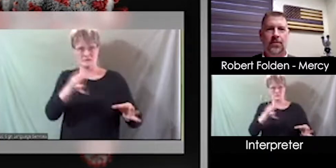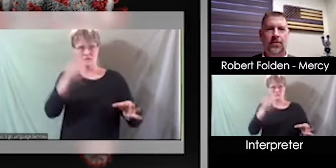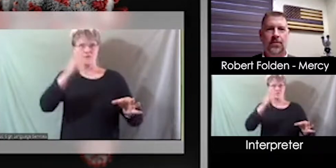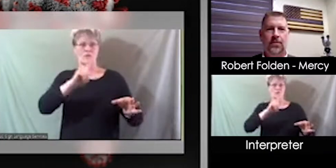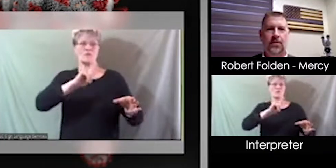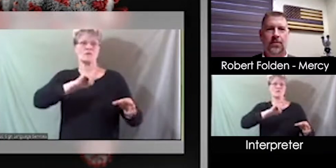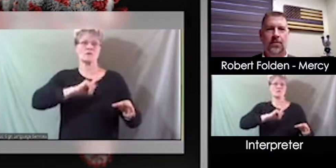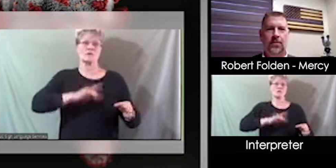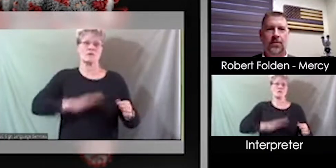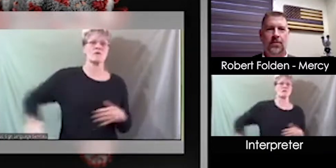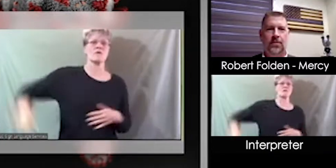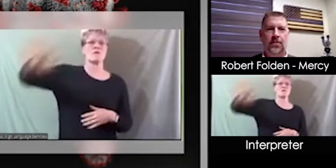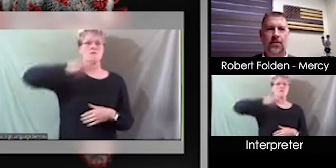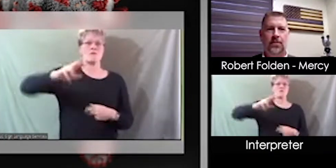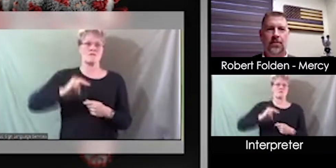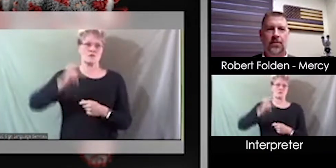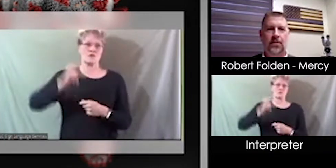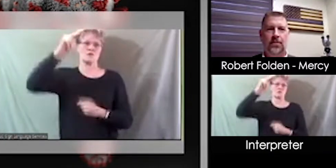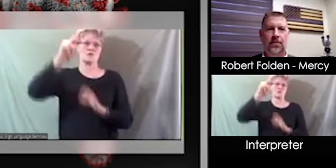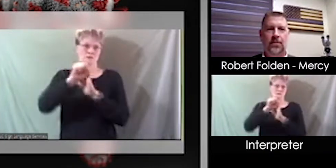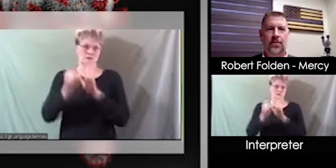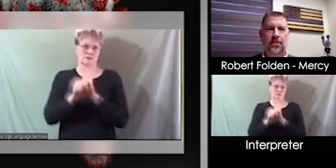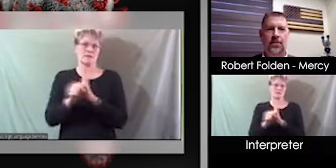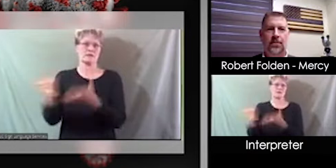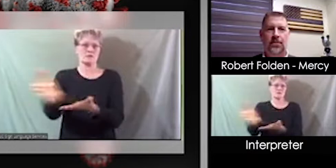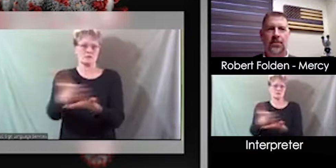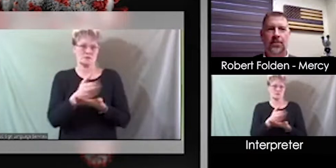is covered with federal assets.